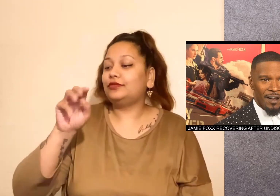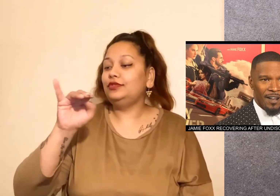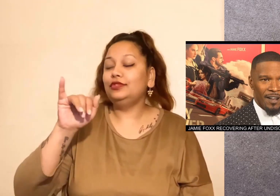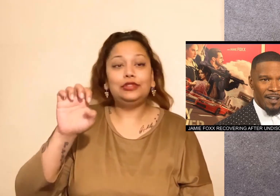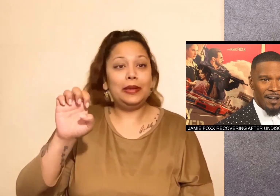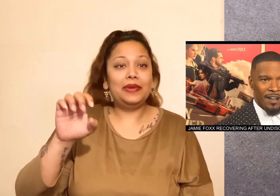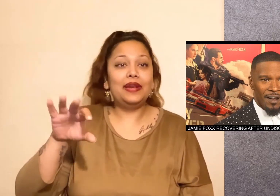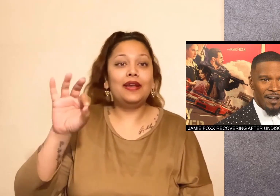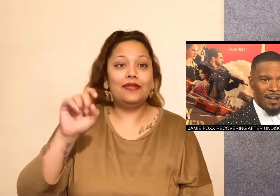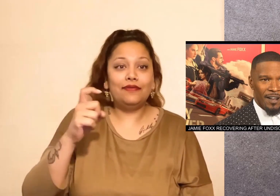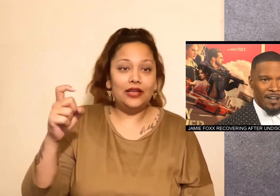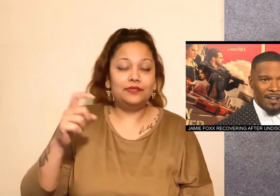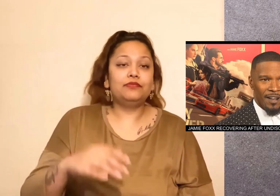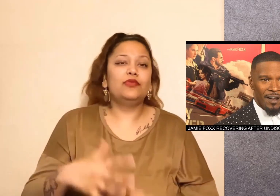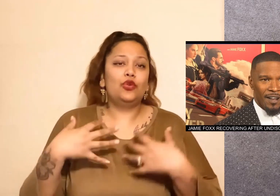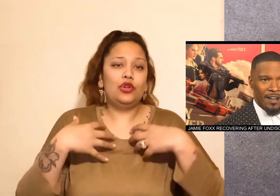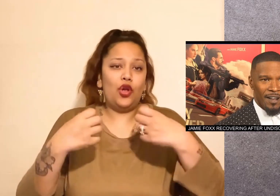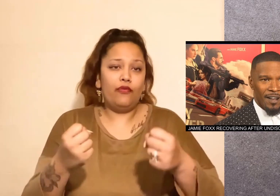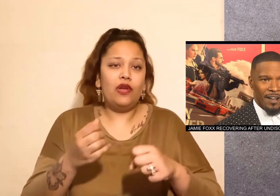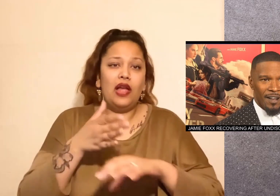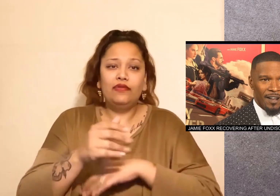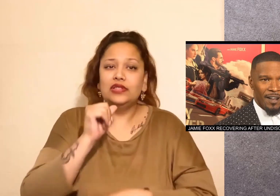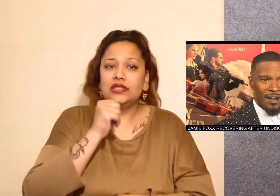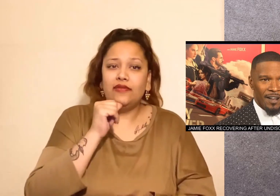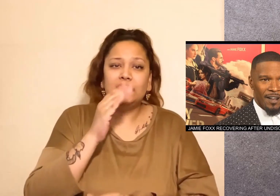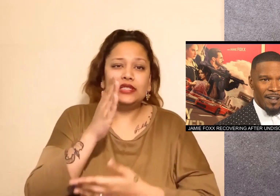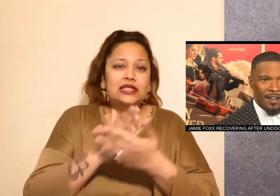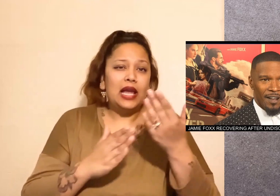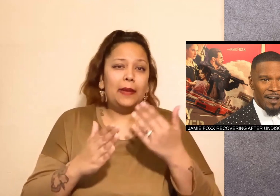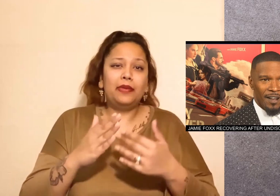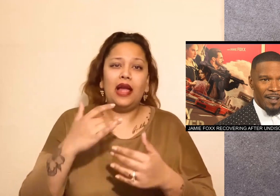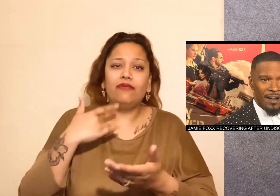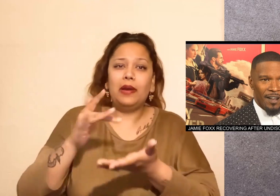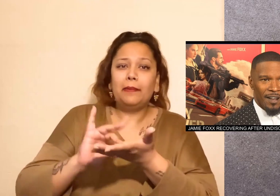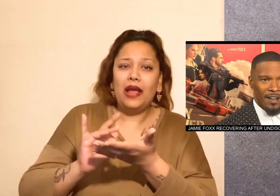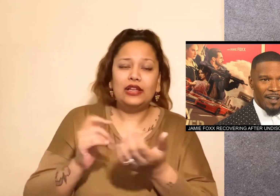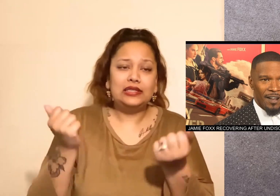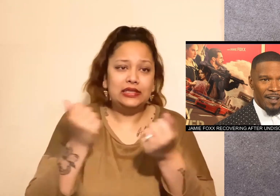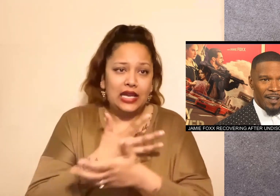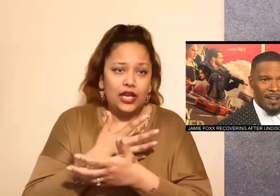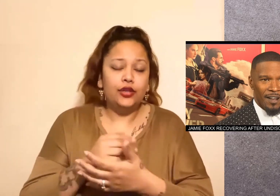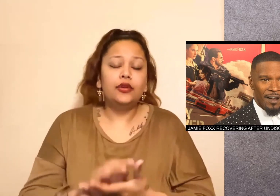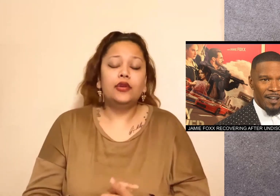Oscar award-winning actor Jamie Foxxx is recovering after suffering some kind of medical scare